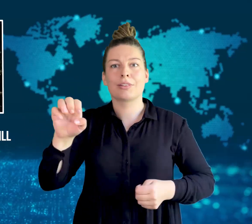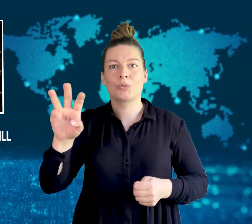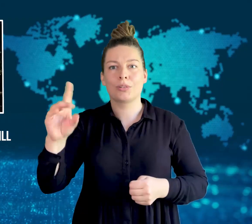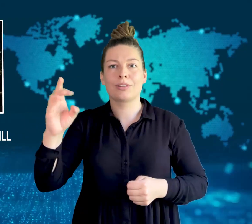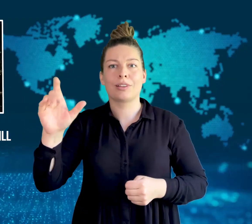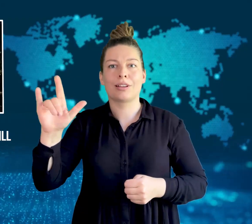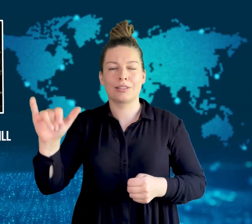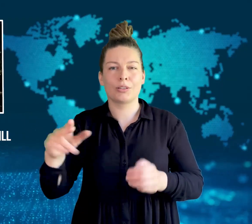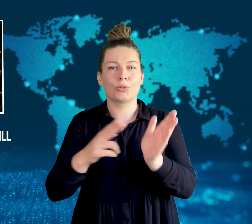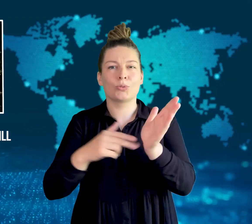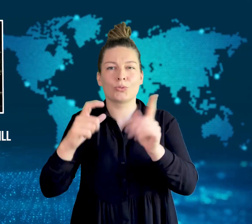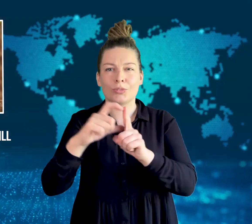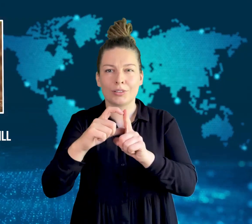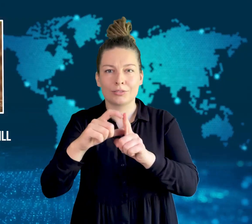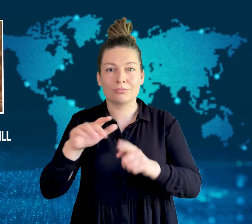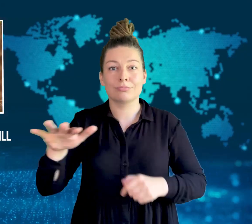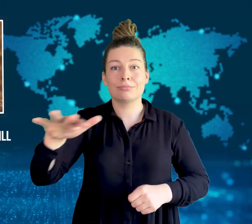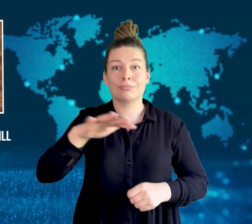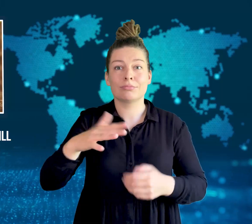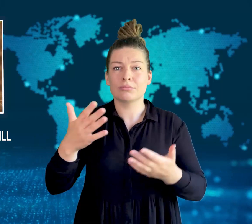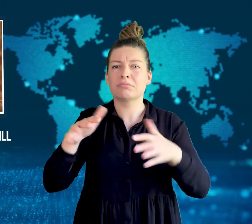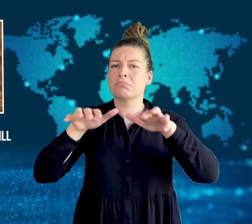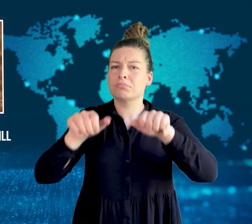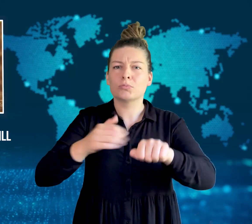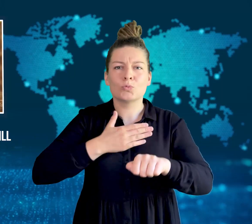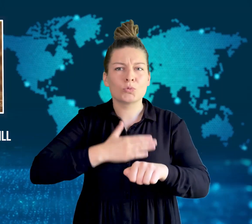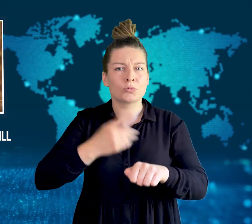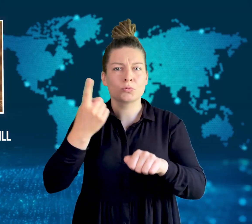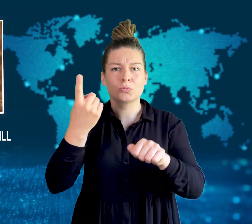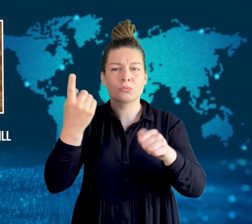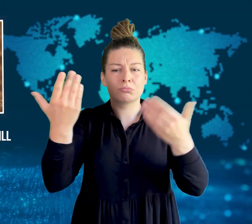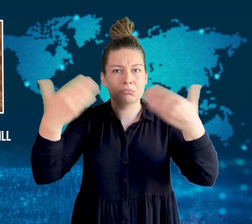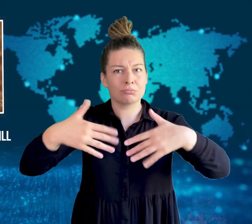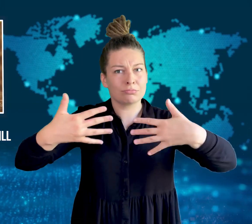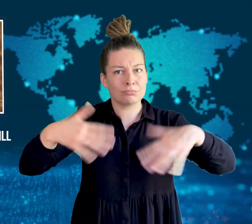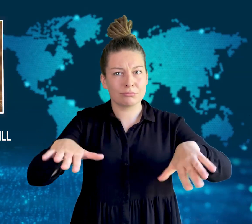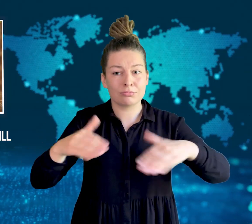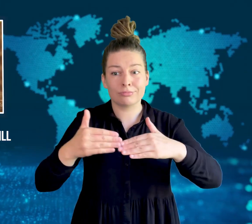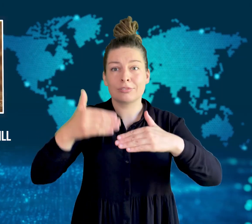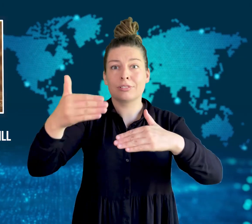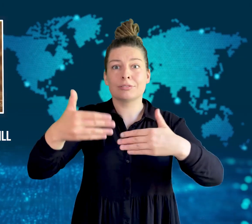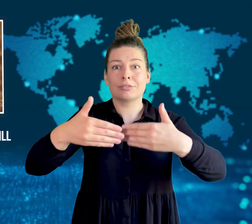on June 1st, but continued to extend his stay for 603 nights.